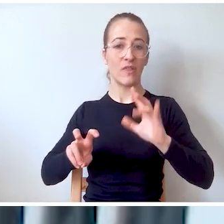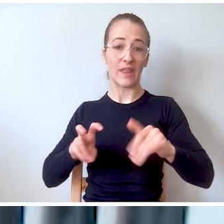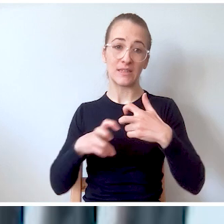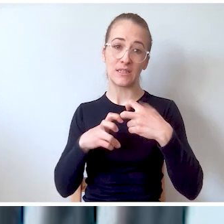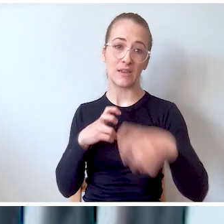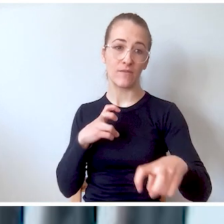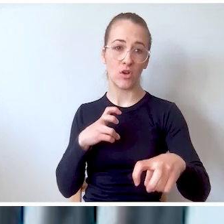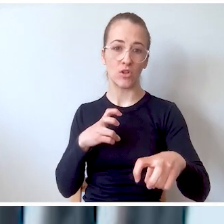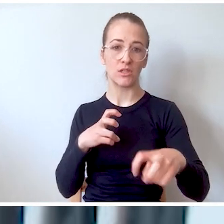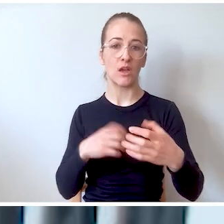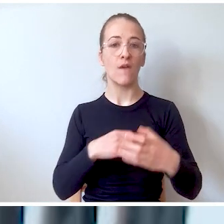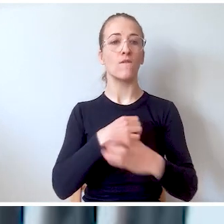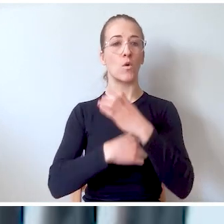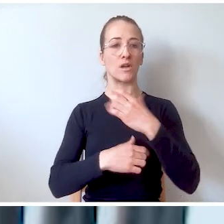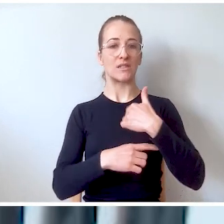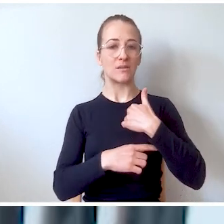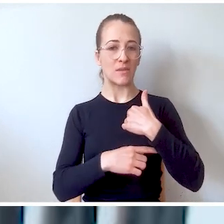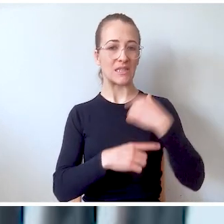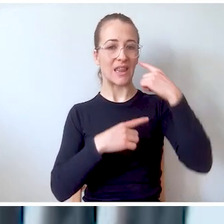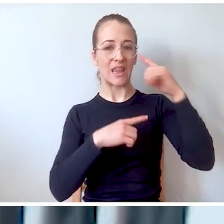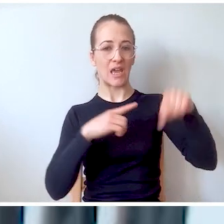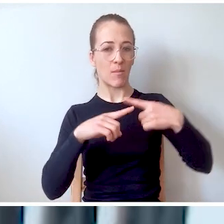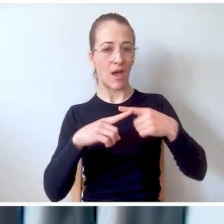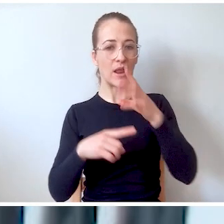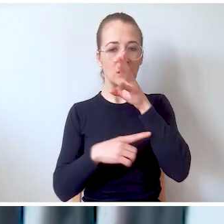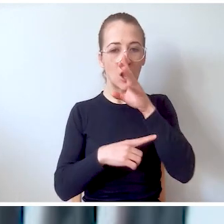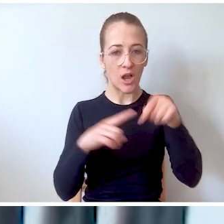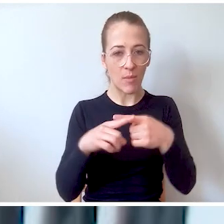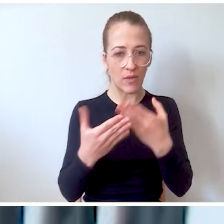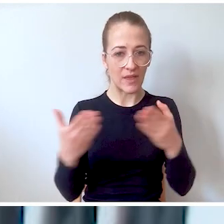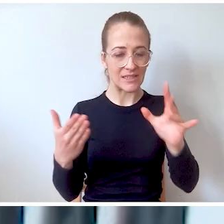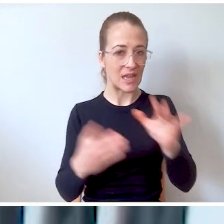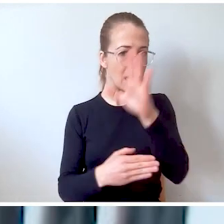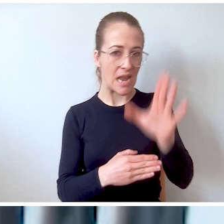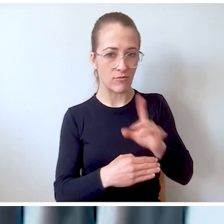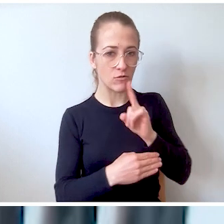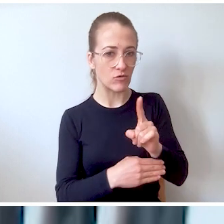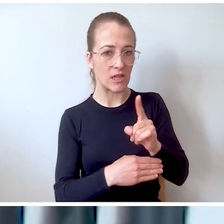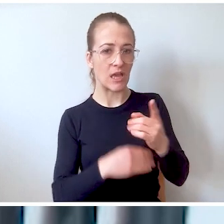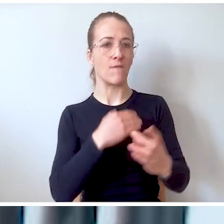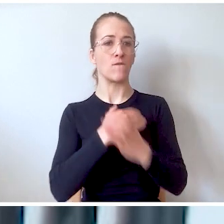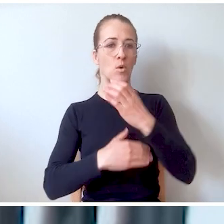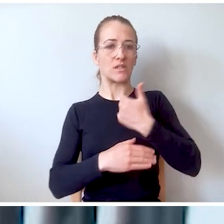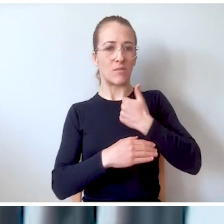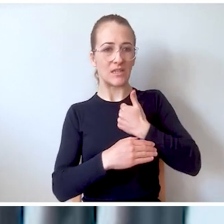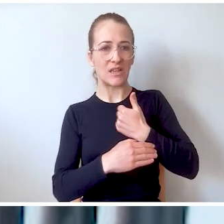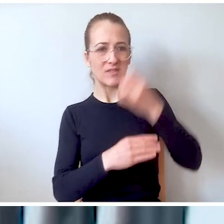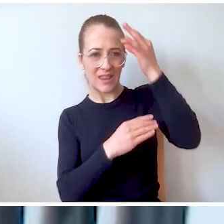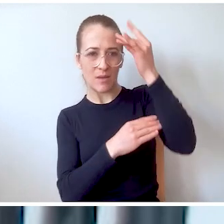It forced me to think about and talk about things that I never really forced myself to think or talk about before.